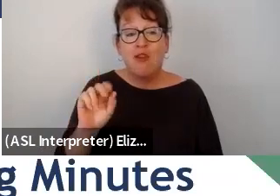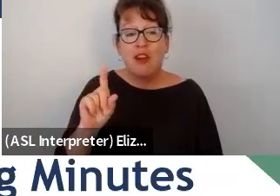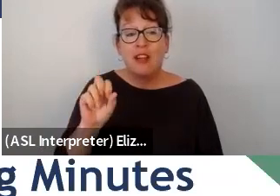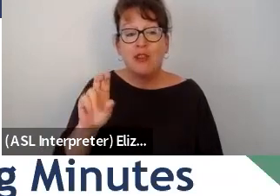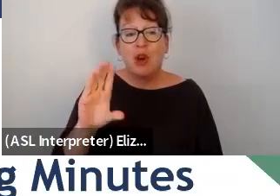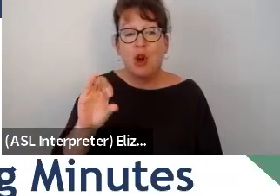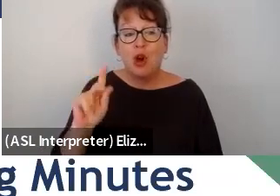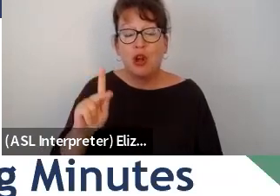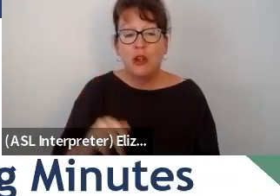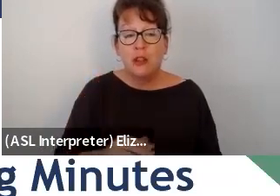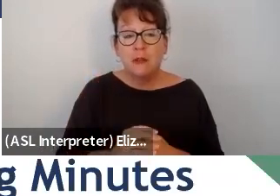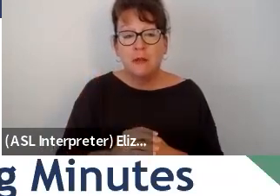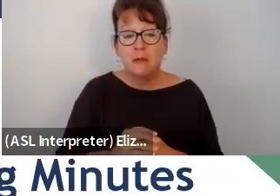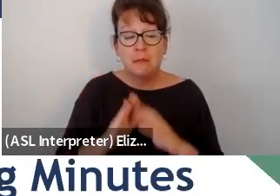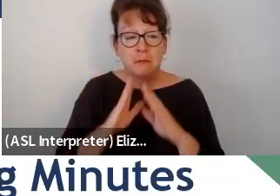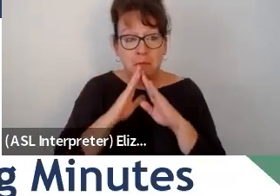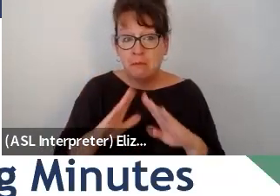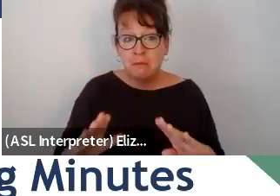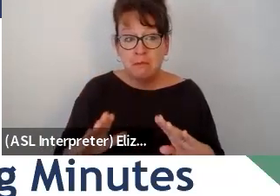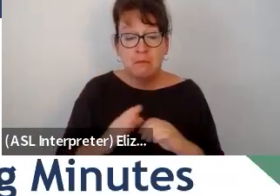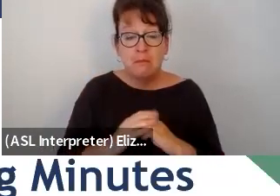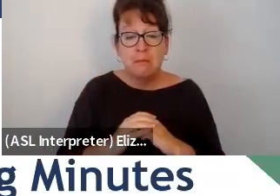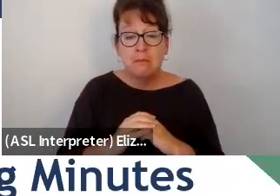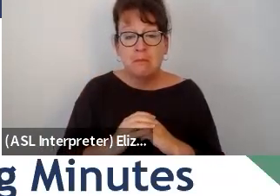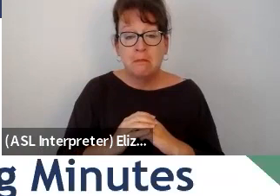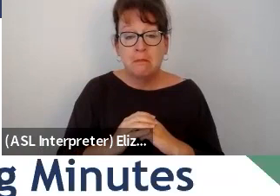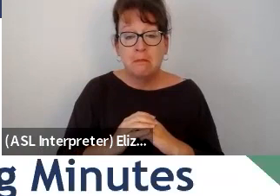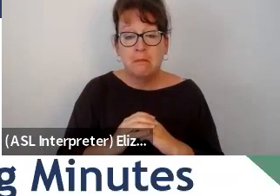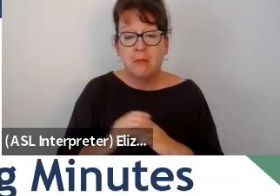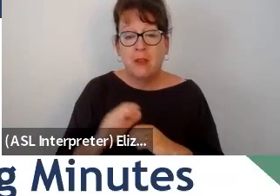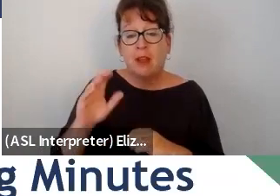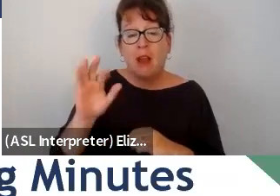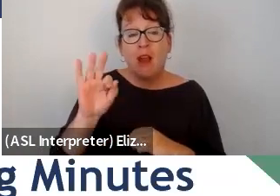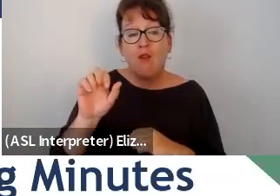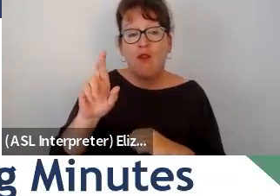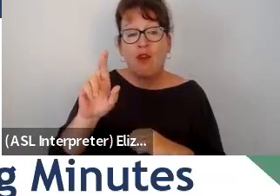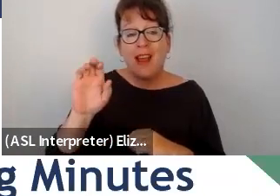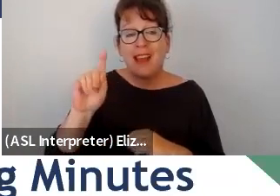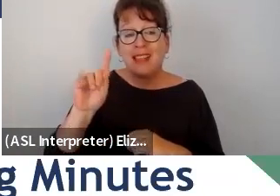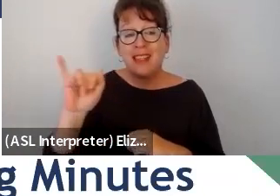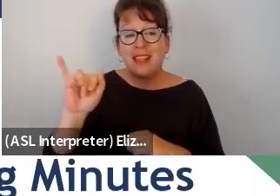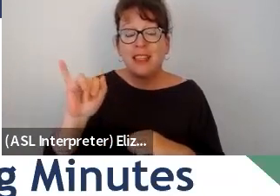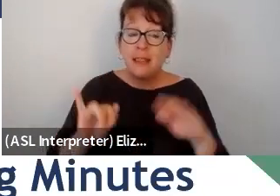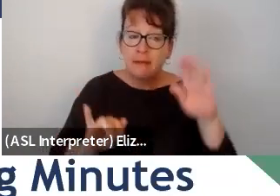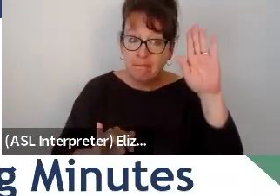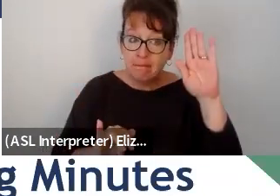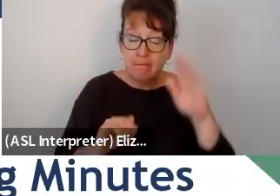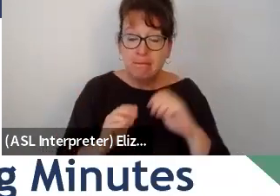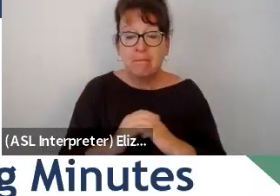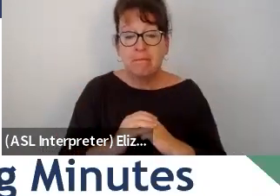last three years, setting strong standards for light-duty, medium-duty, heavy-duty trucks. We